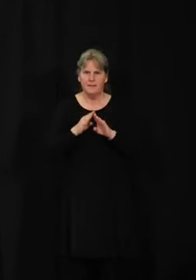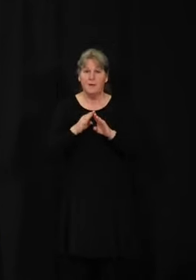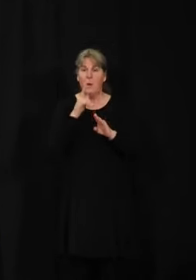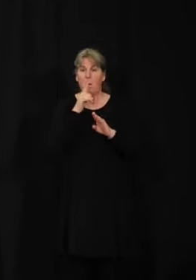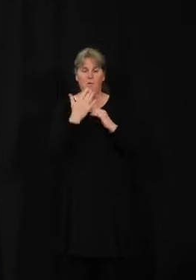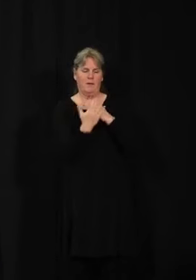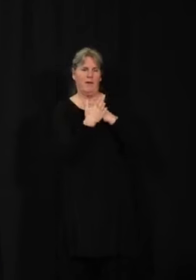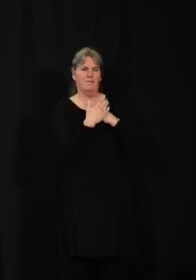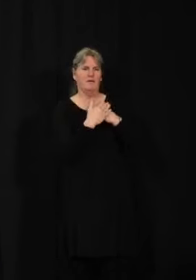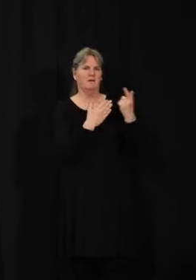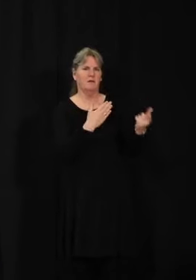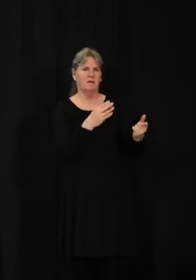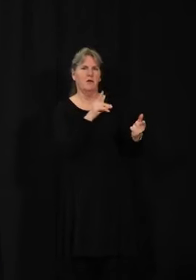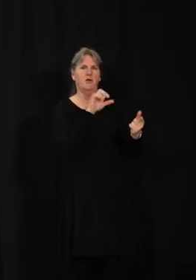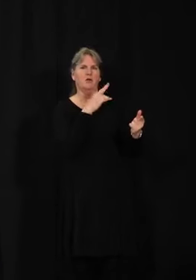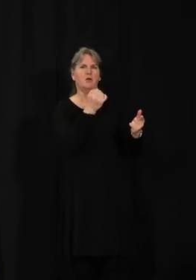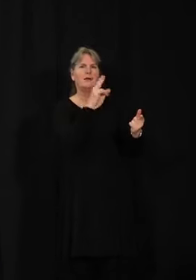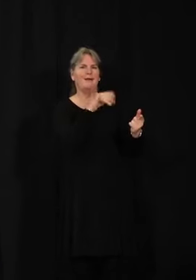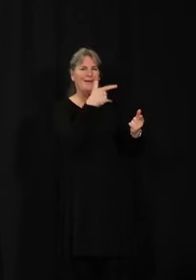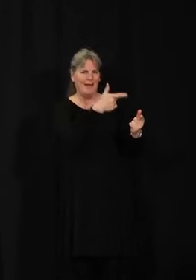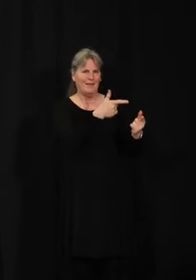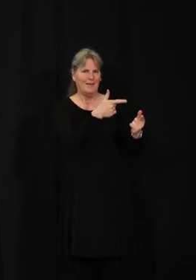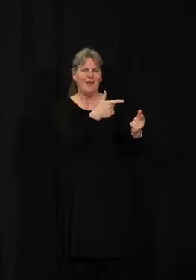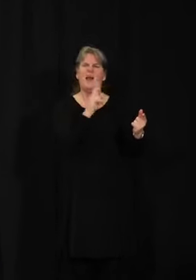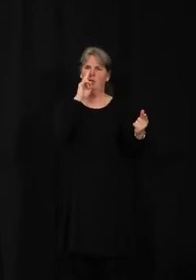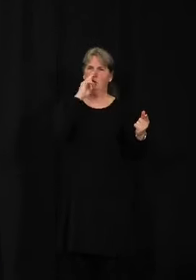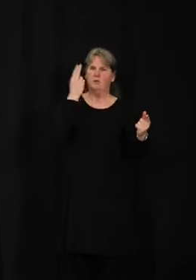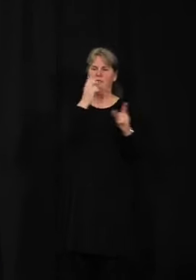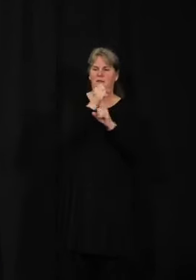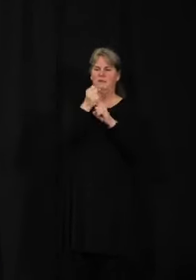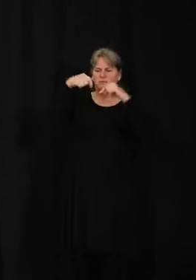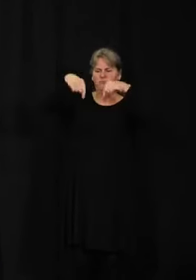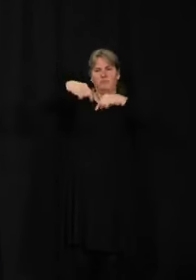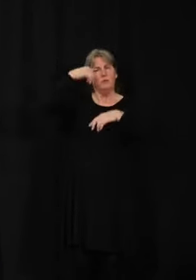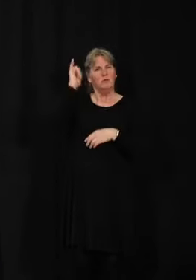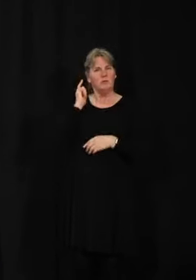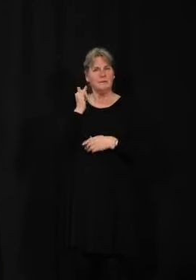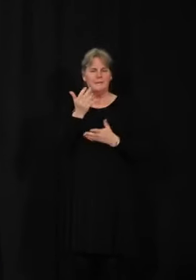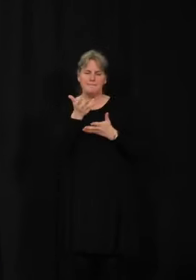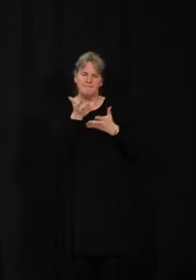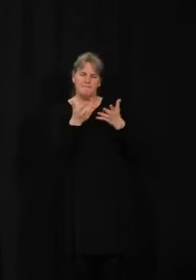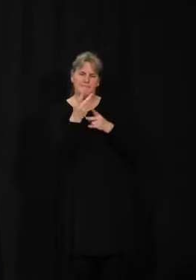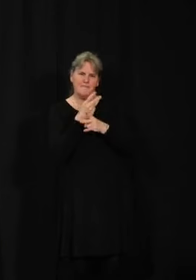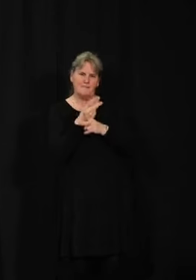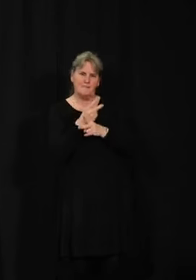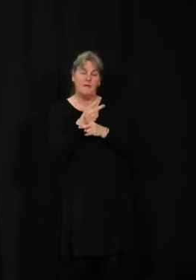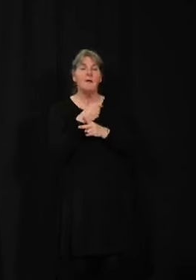of Dr Hanley and the unique circumstances of our territory. Other jurisdictions are